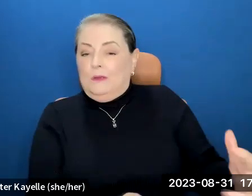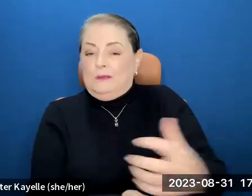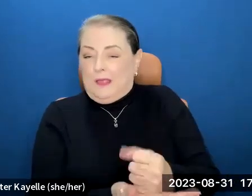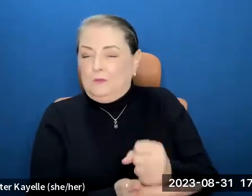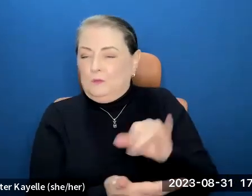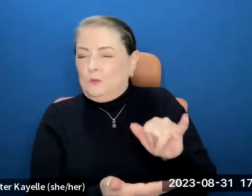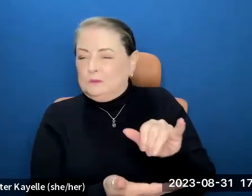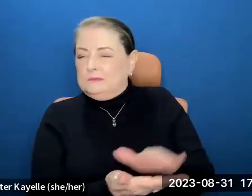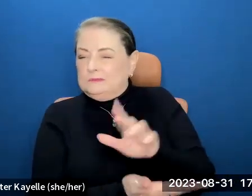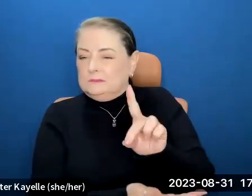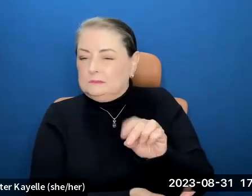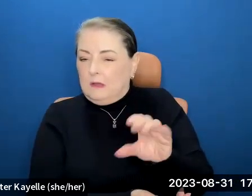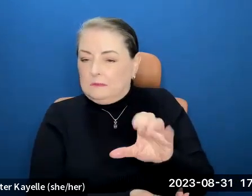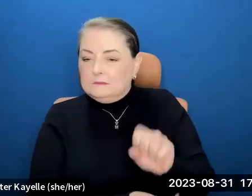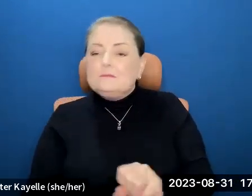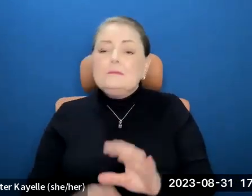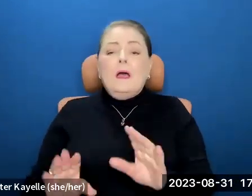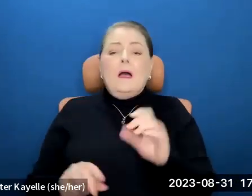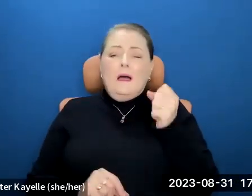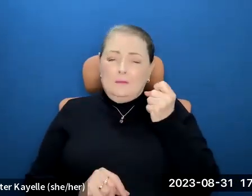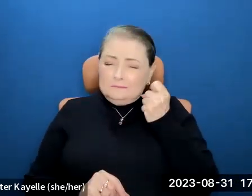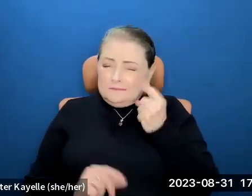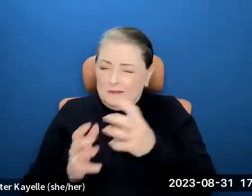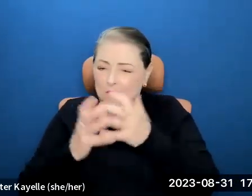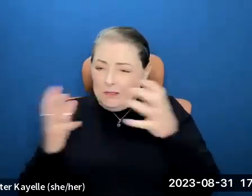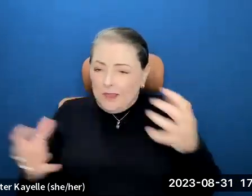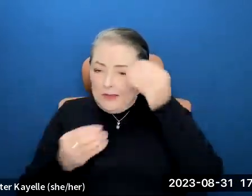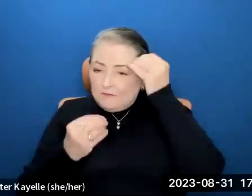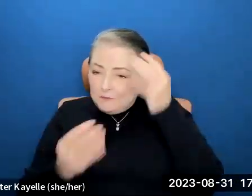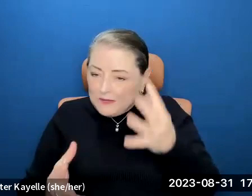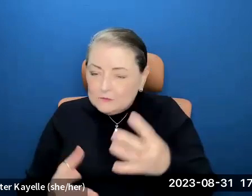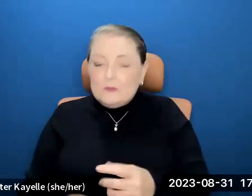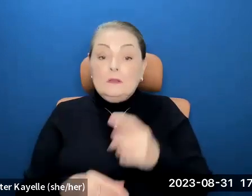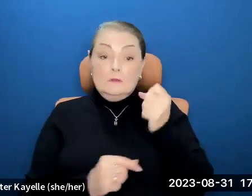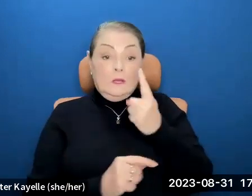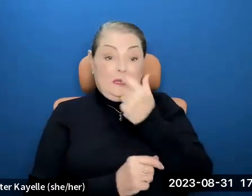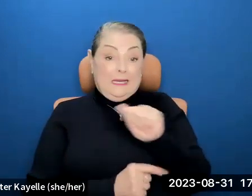you know that was a lot of information so please put any questions you have into the chat or q a